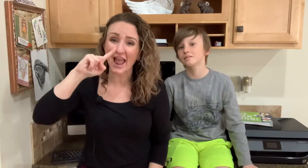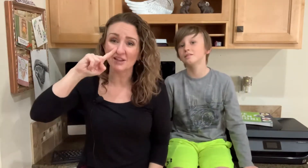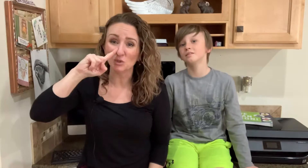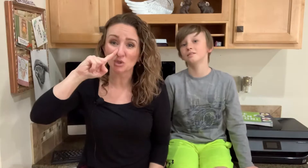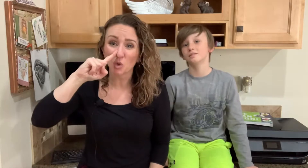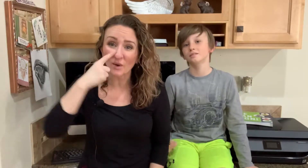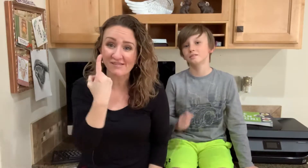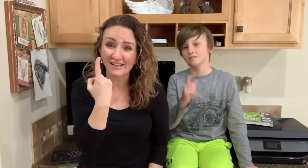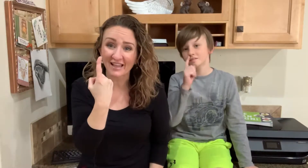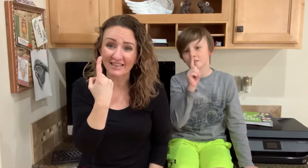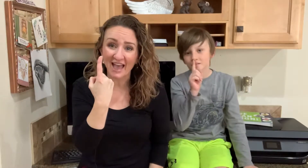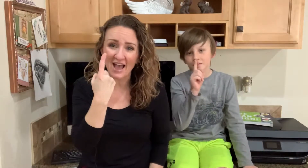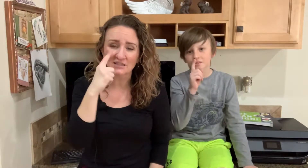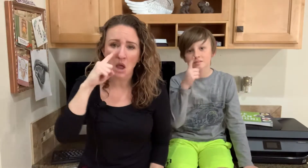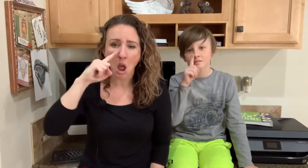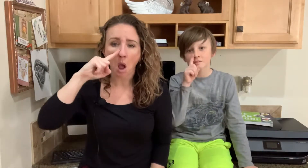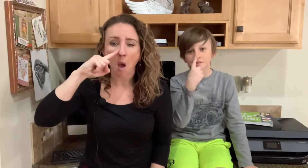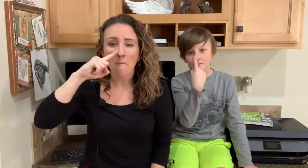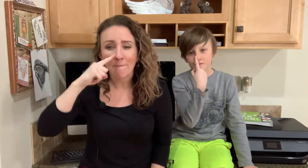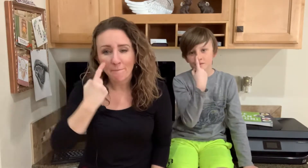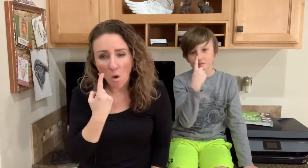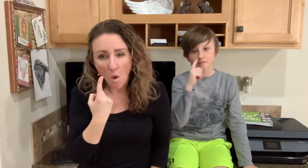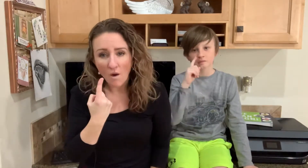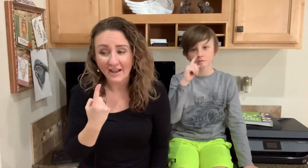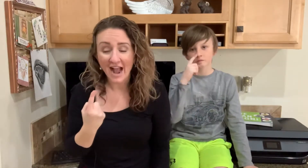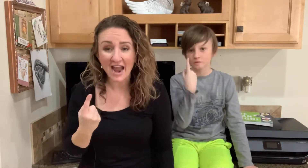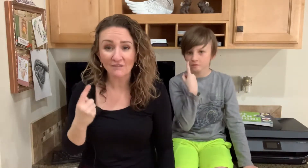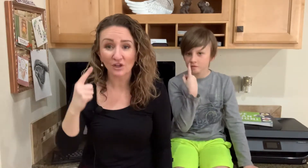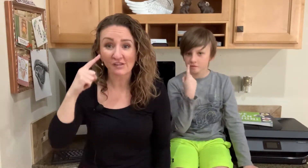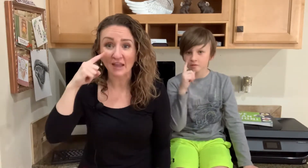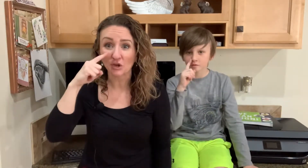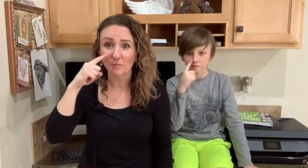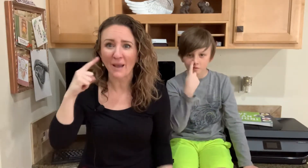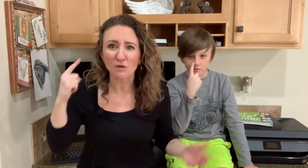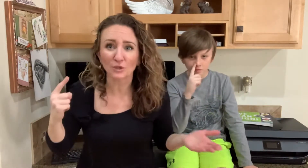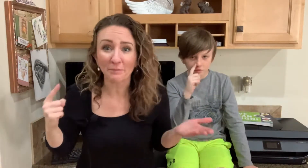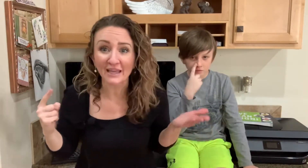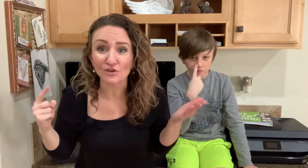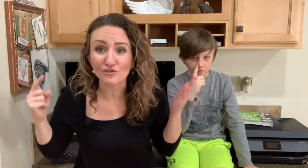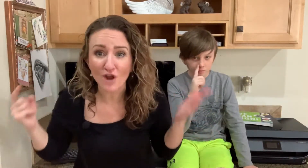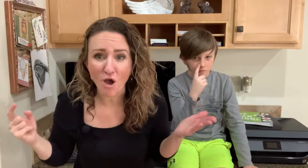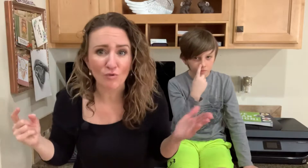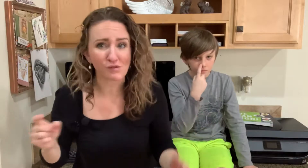and you twist it like that. Bored. It kinda looks like you're about to pick your nose,